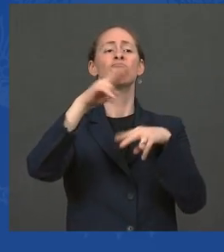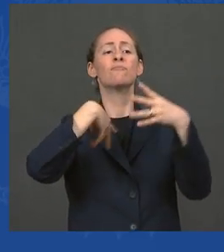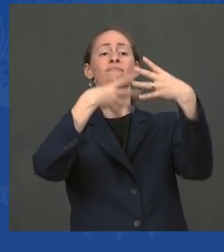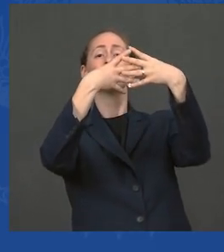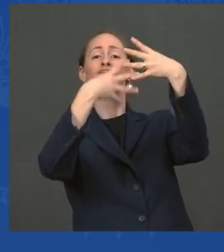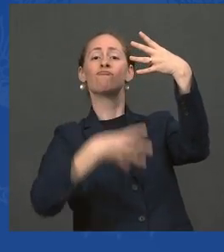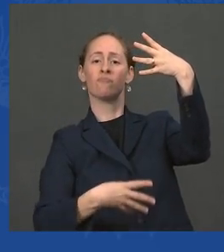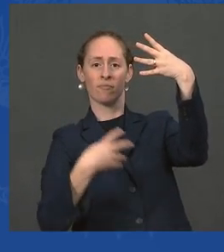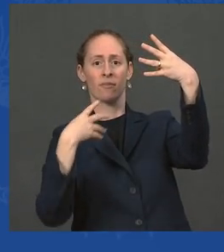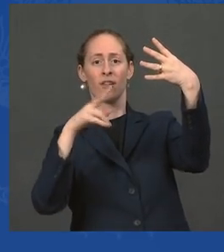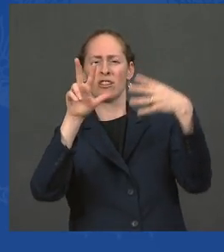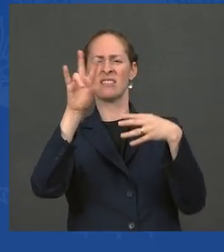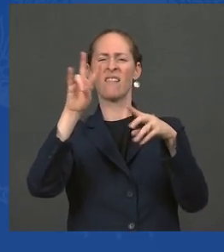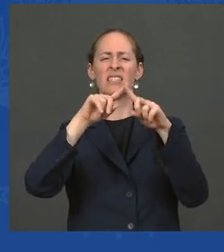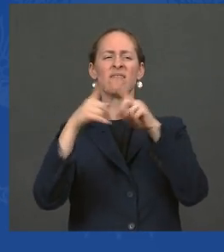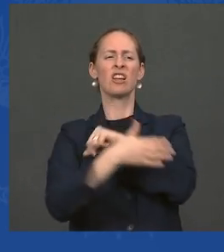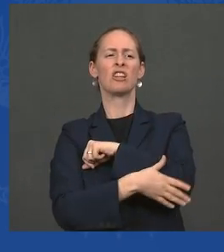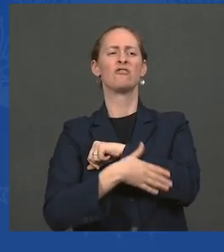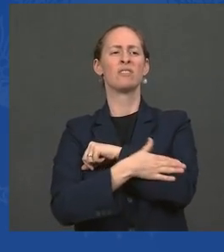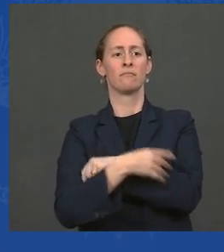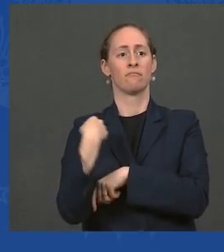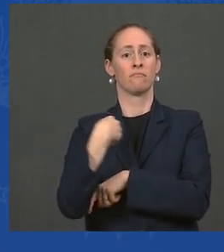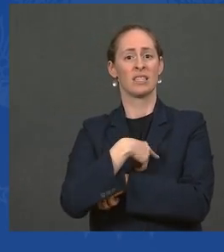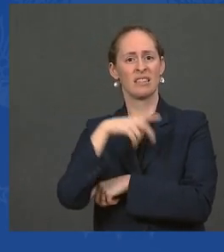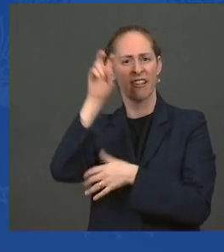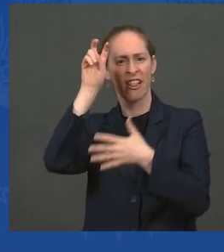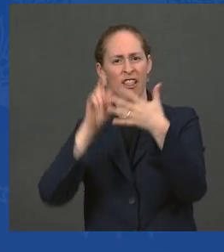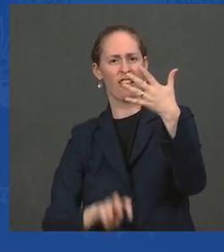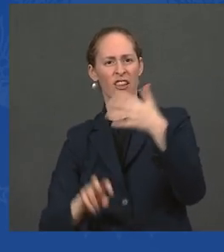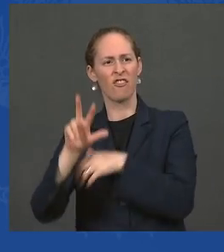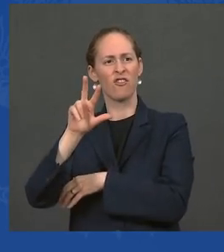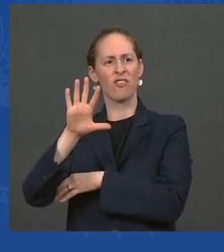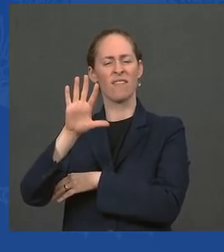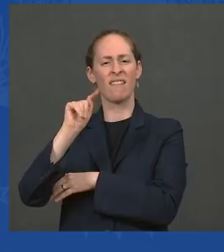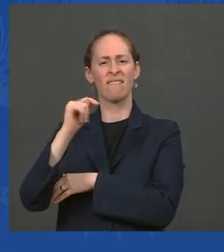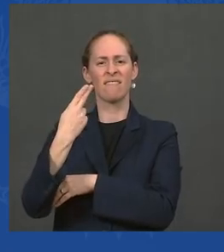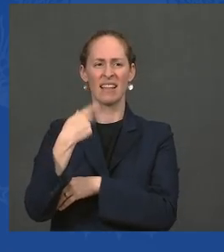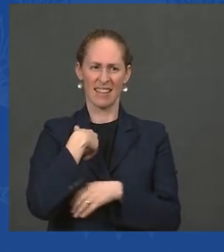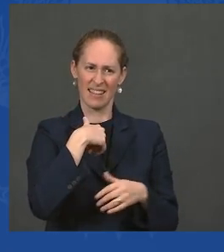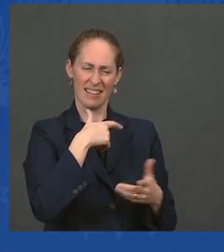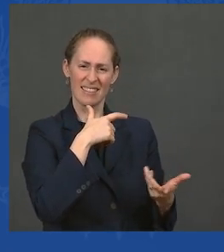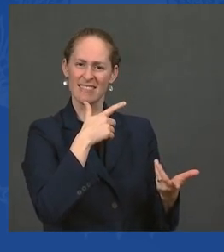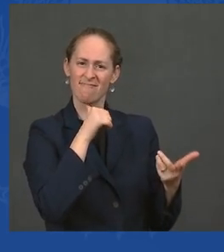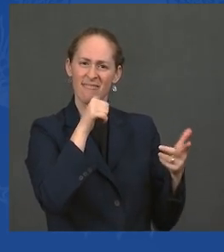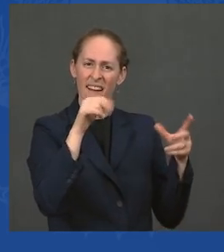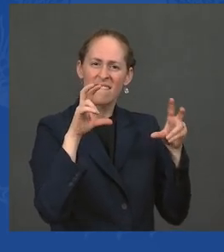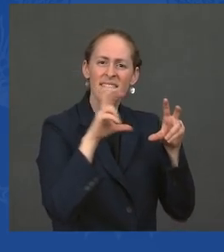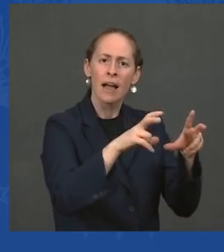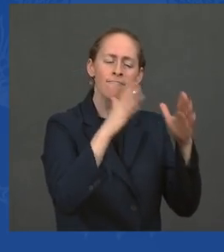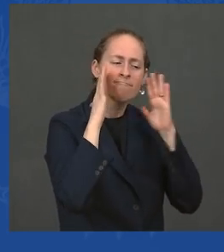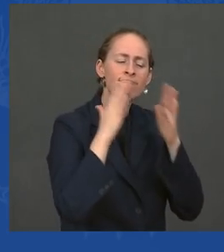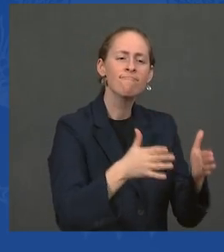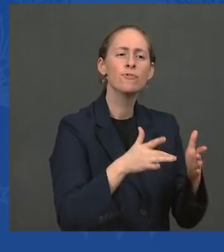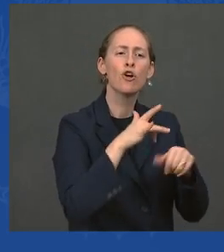when it comes to investing in early childhood education. And talk about an equalizer -- the greatest equalizer in the world.